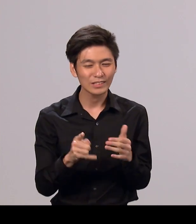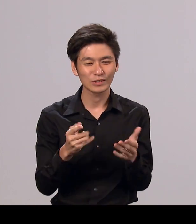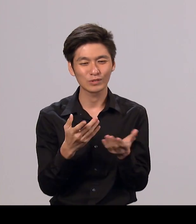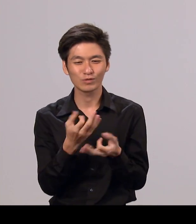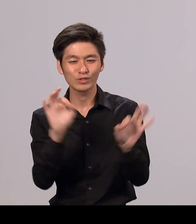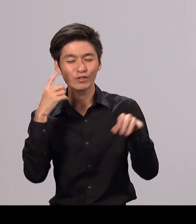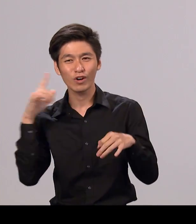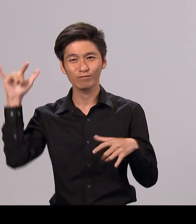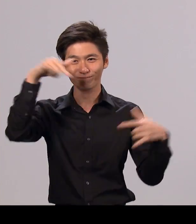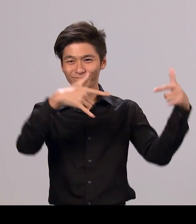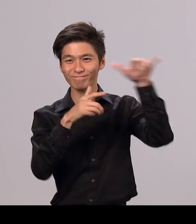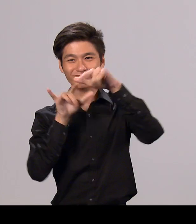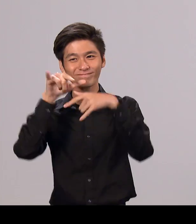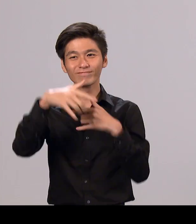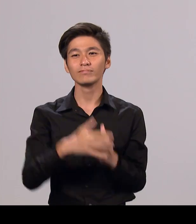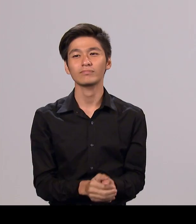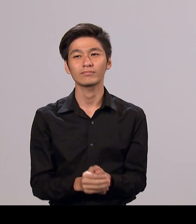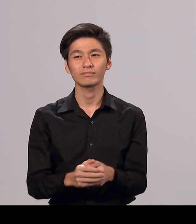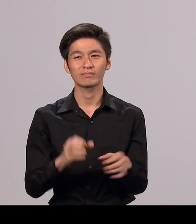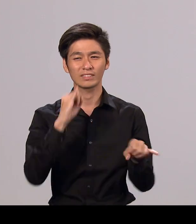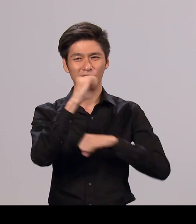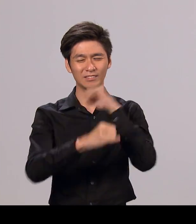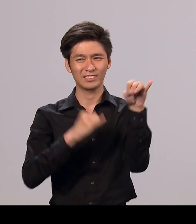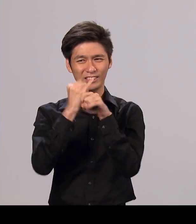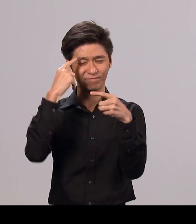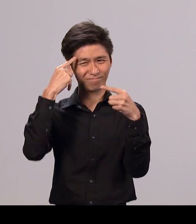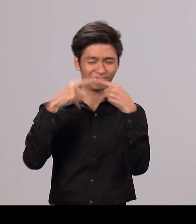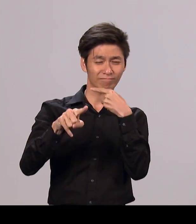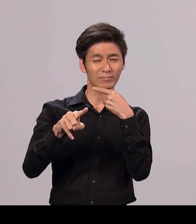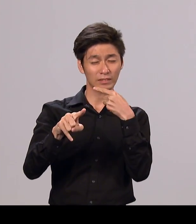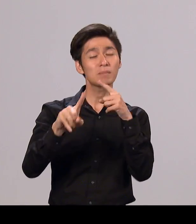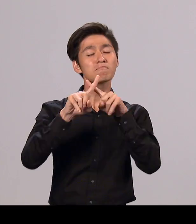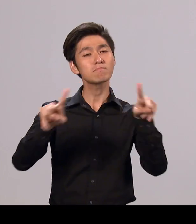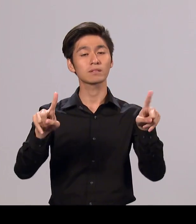It is also about how international disputes and disagreements can be peacefully resolved.